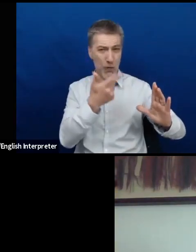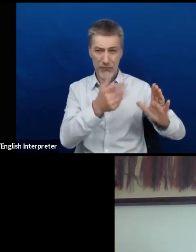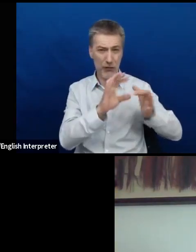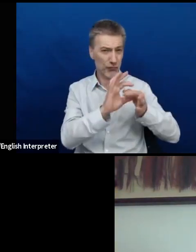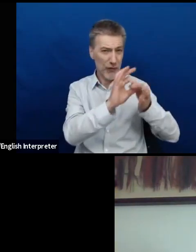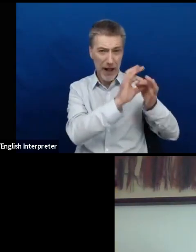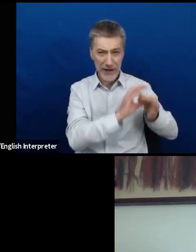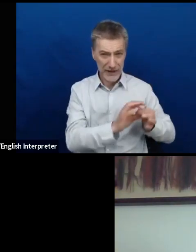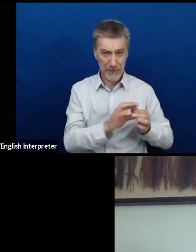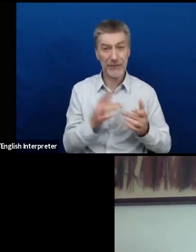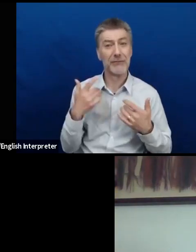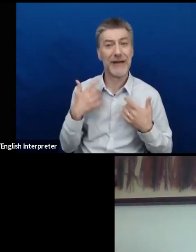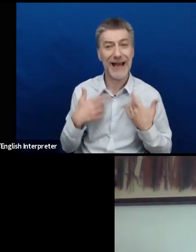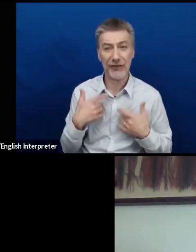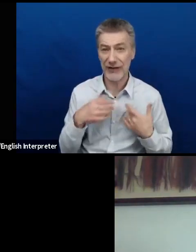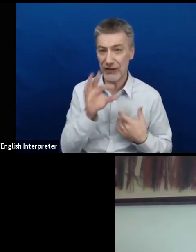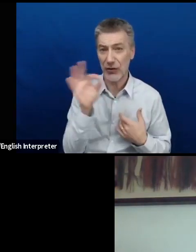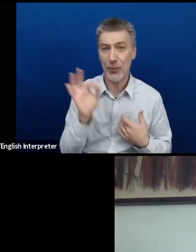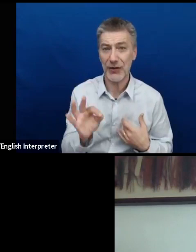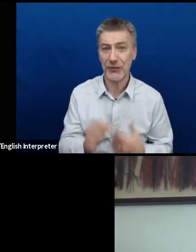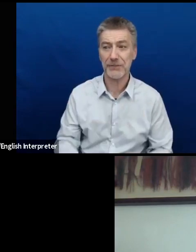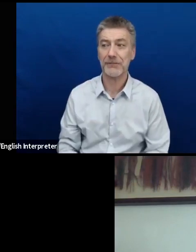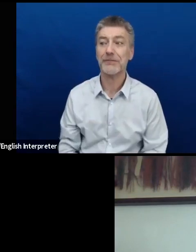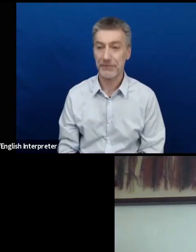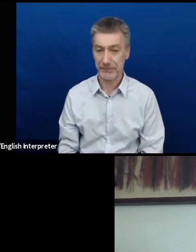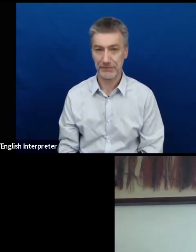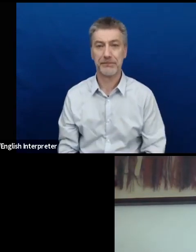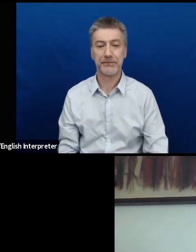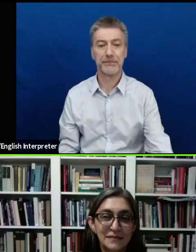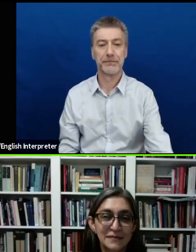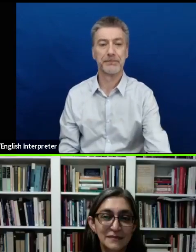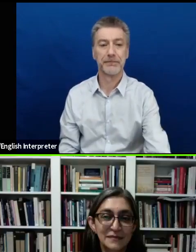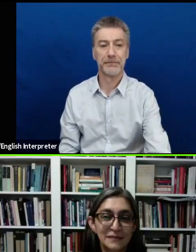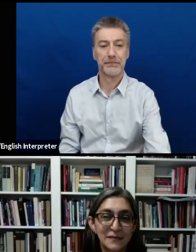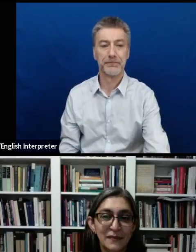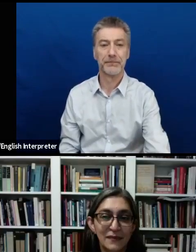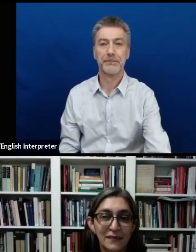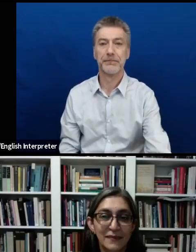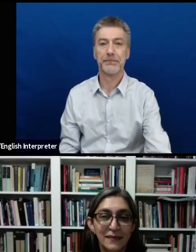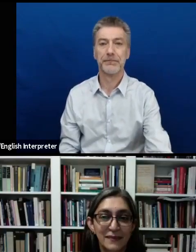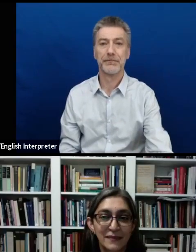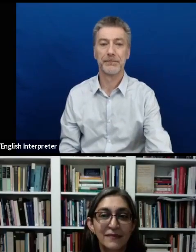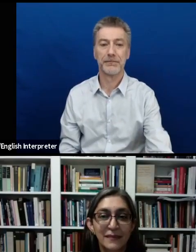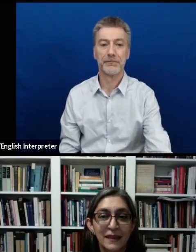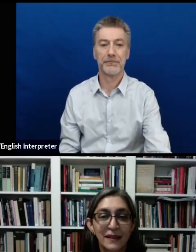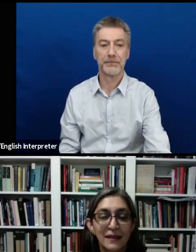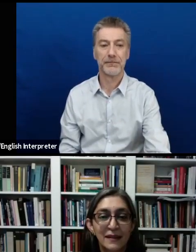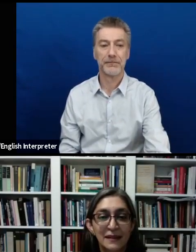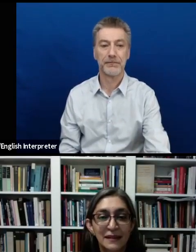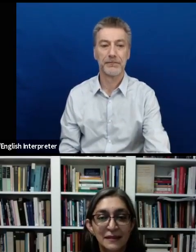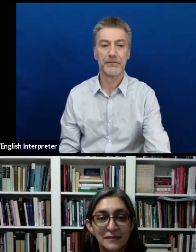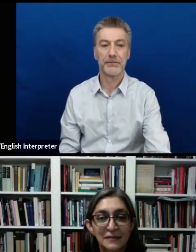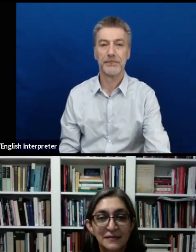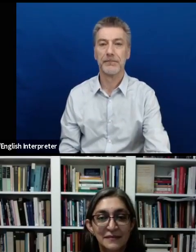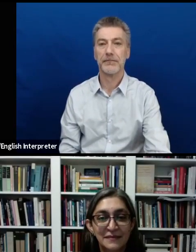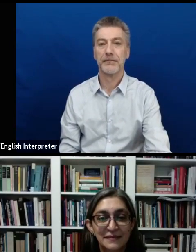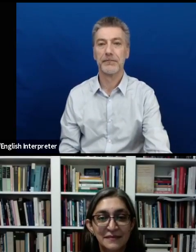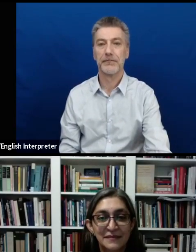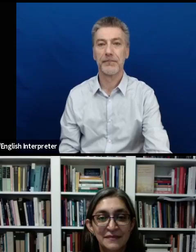empires is a distinction between empire as domination and conquest and extraction. One aspect